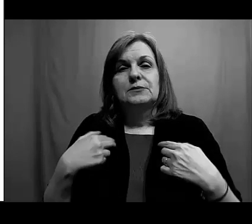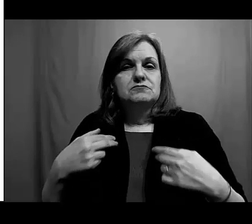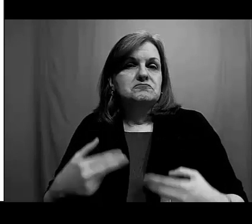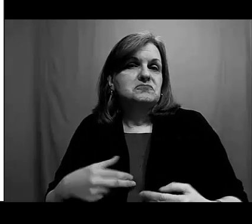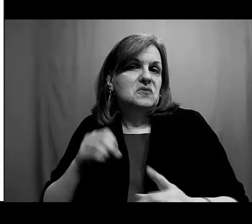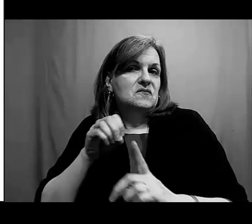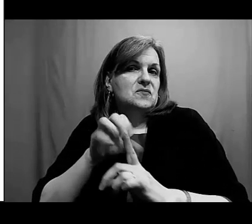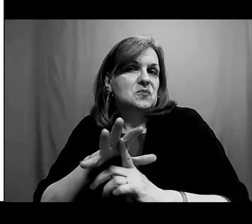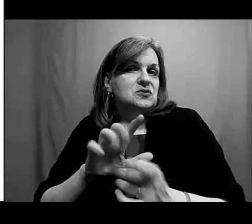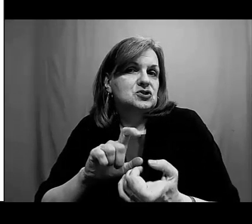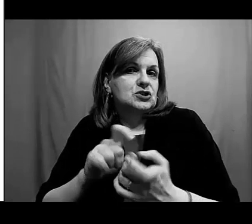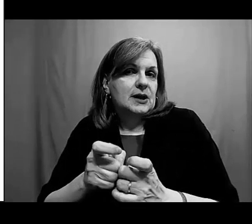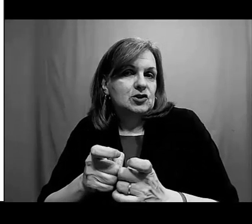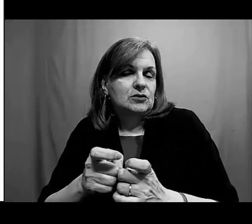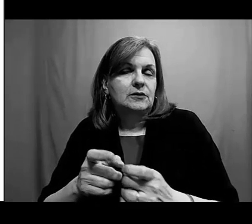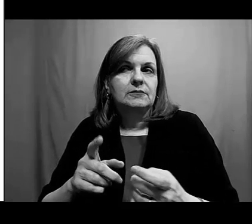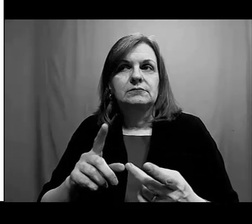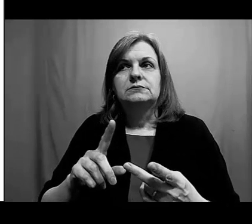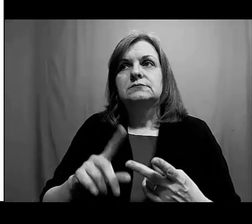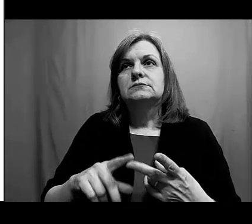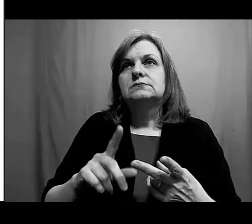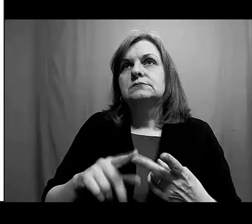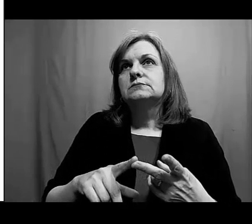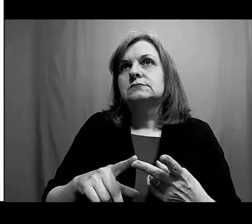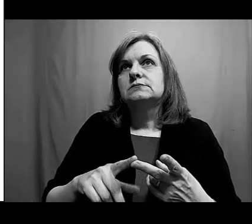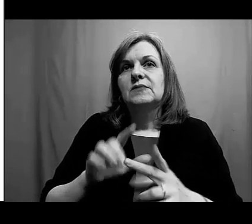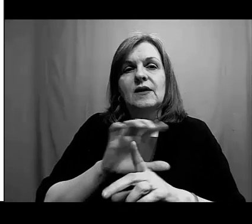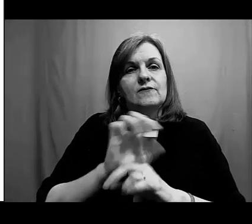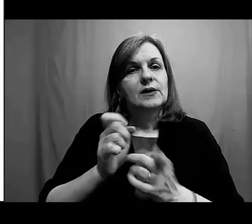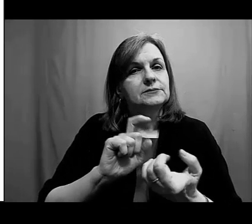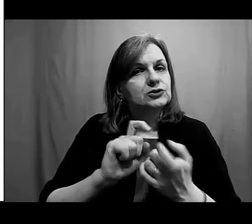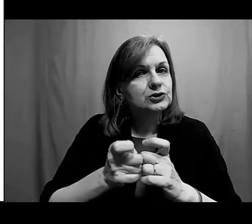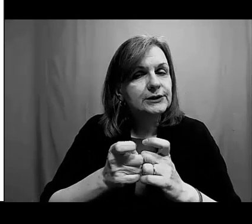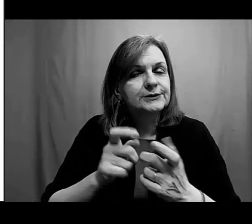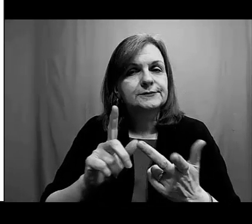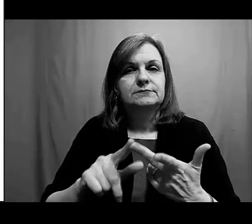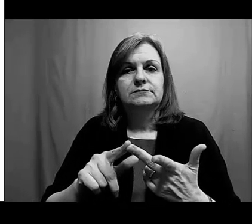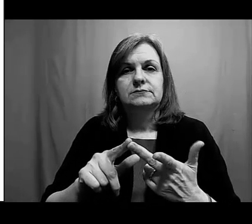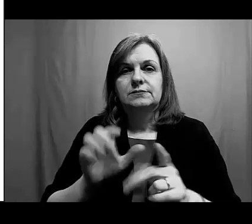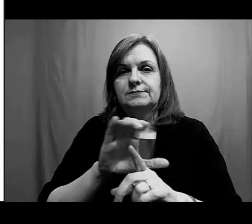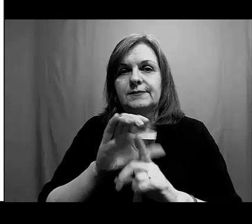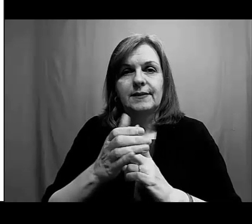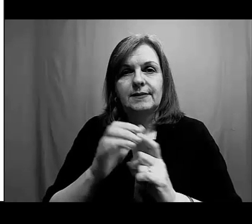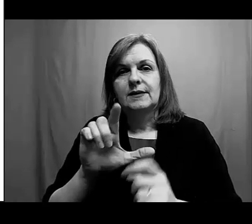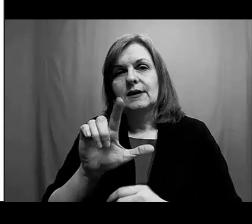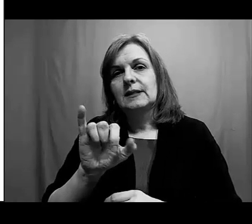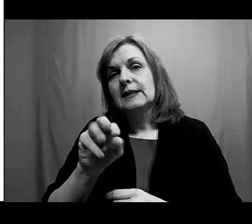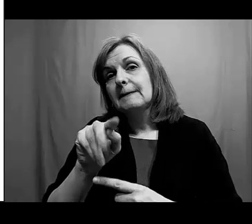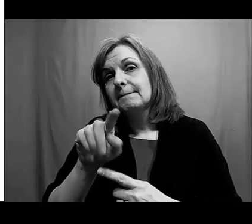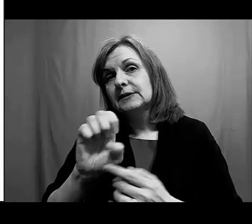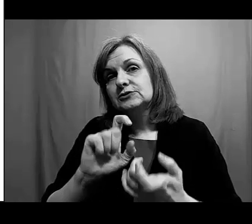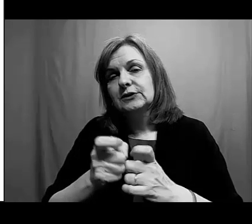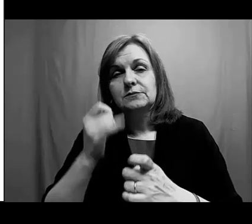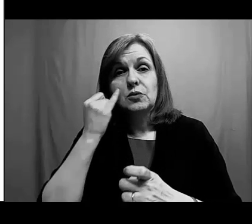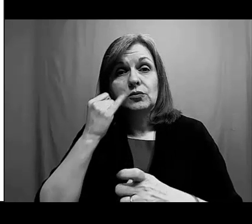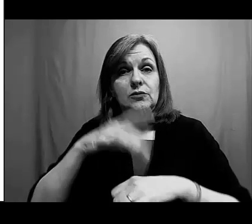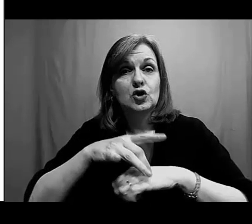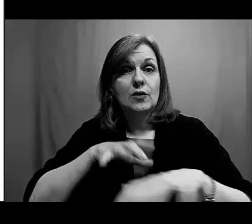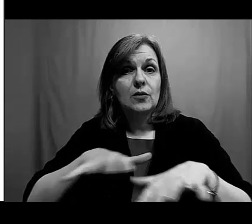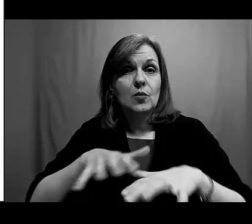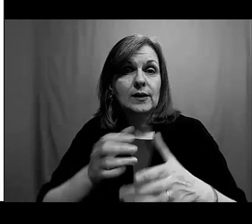human influences changes in the environment changes in climate so if we had increase earthquakes increase volcanoes